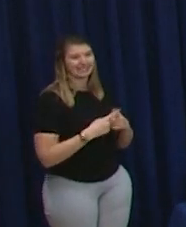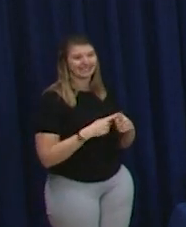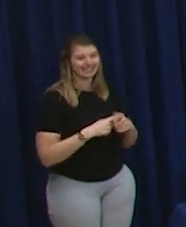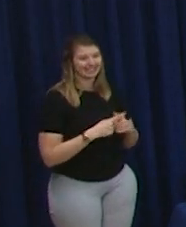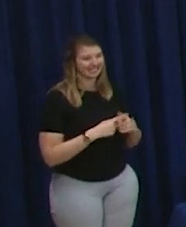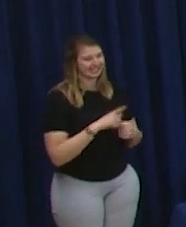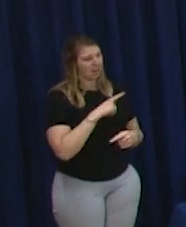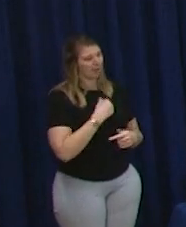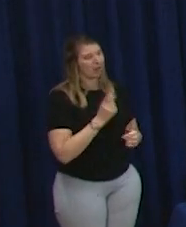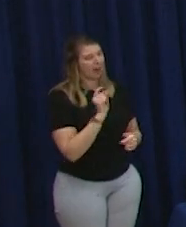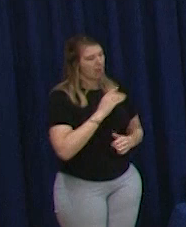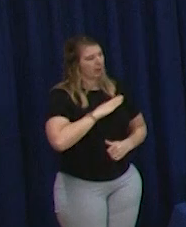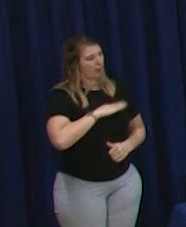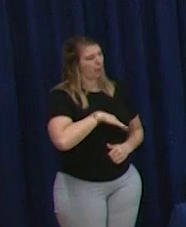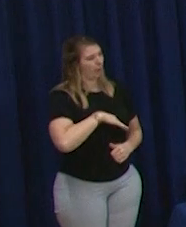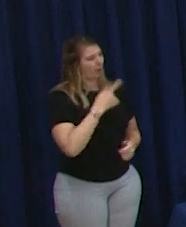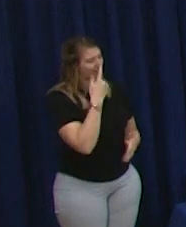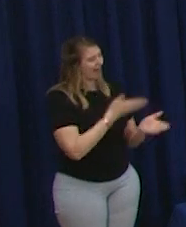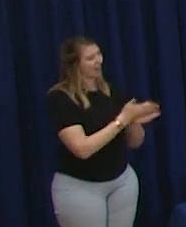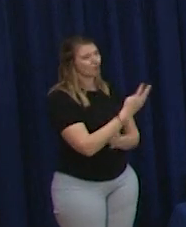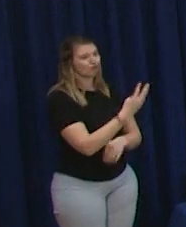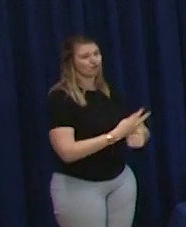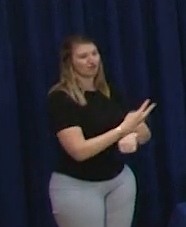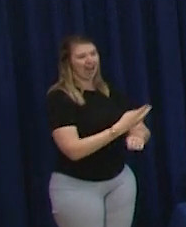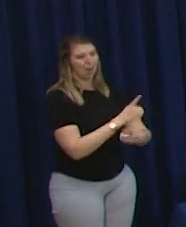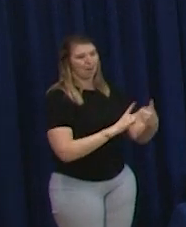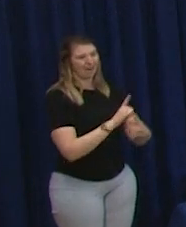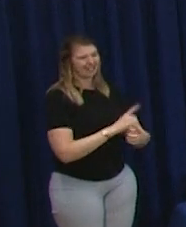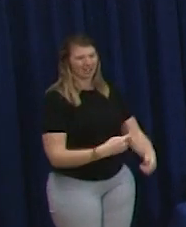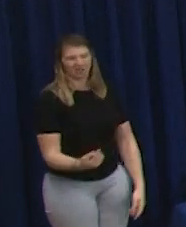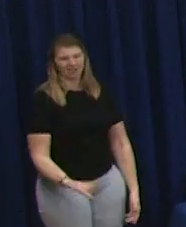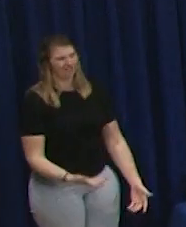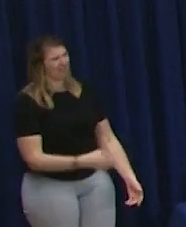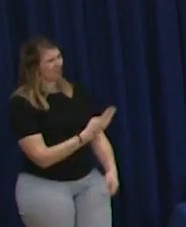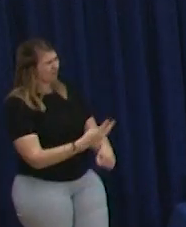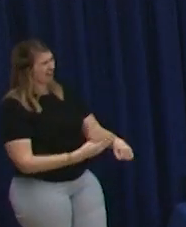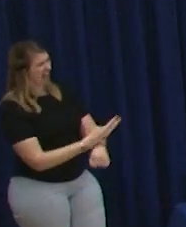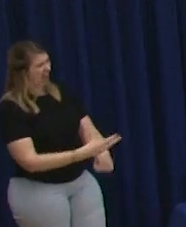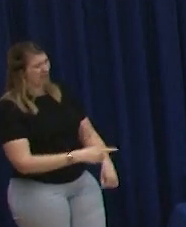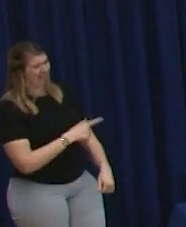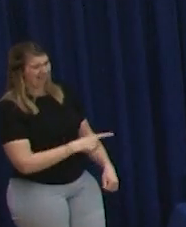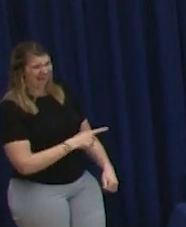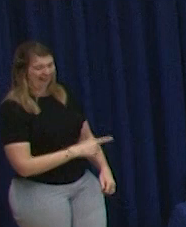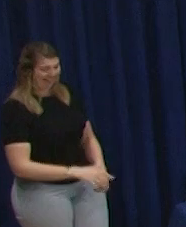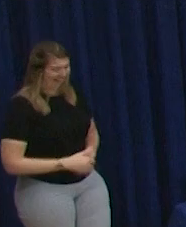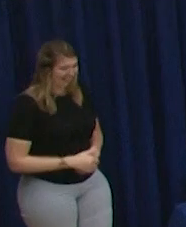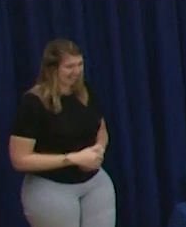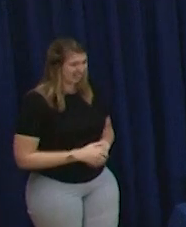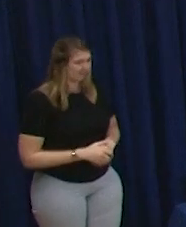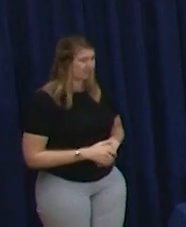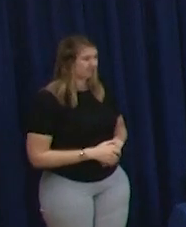I could get through a three-hour meeting, who has three-hour meeting? But how I navigate some